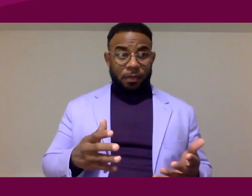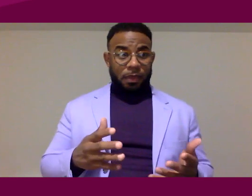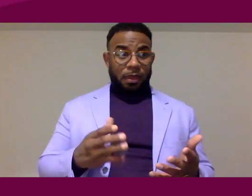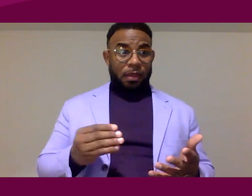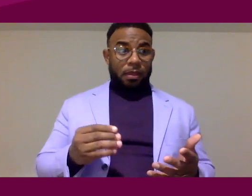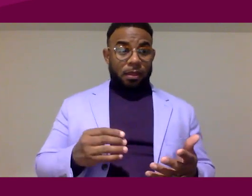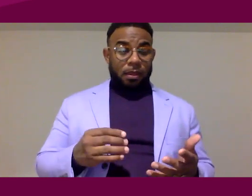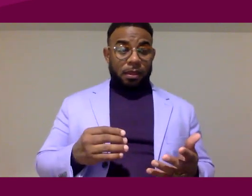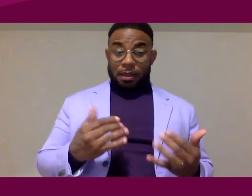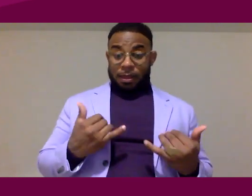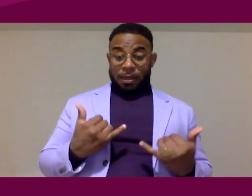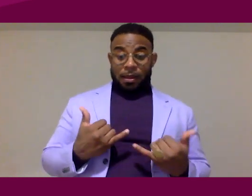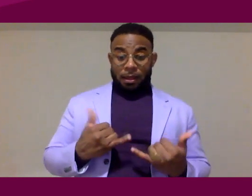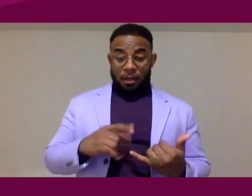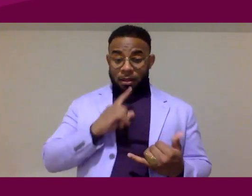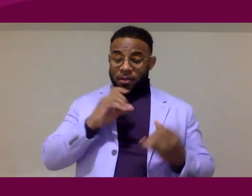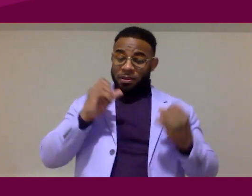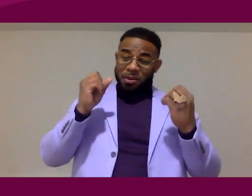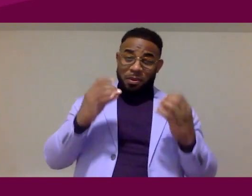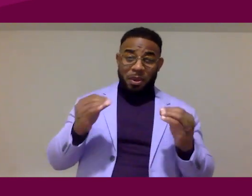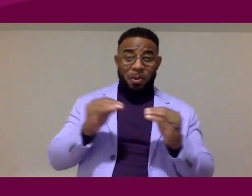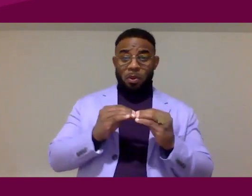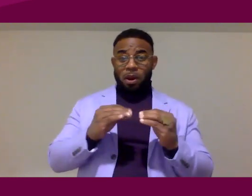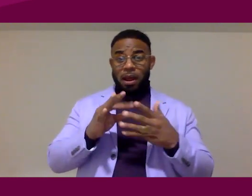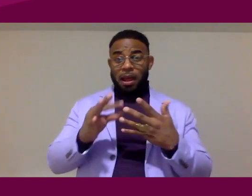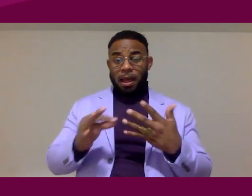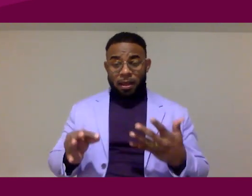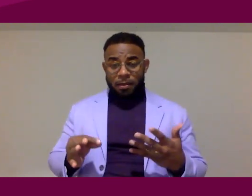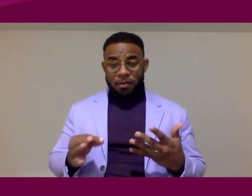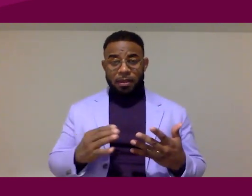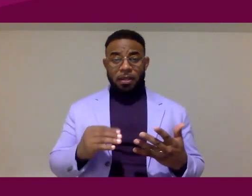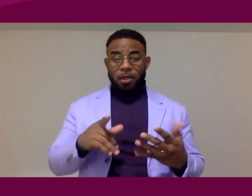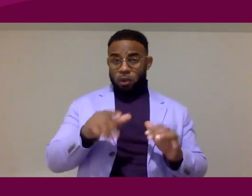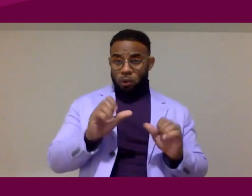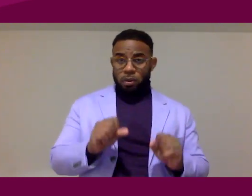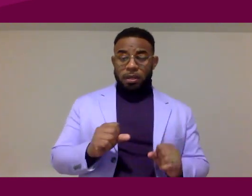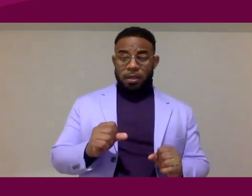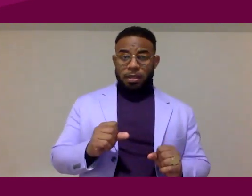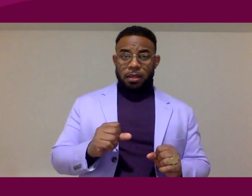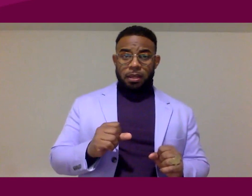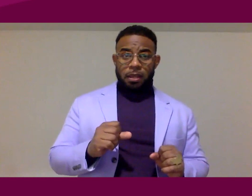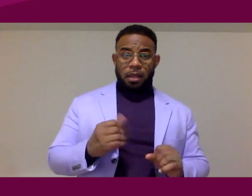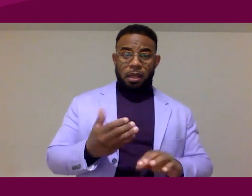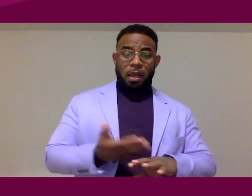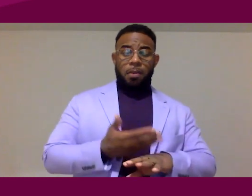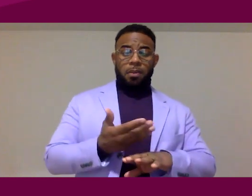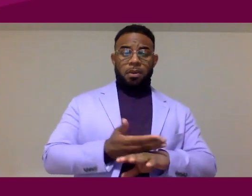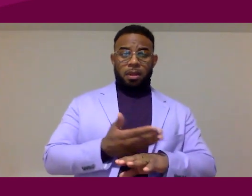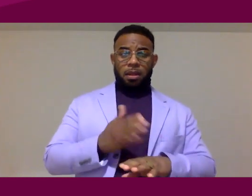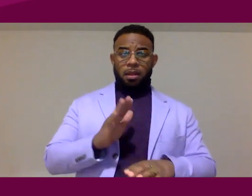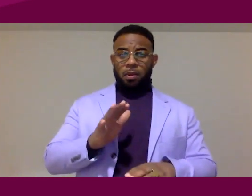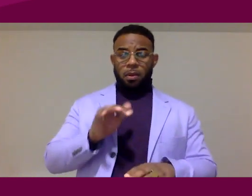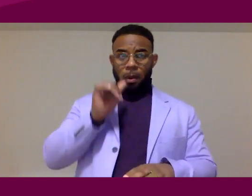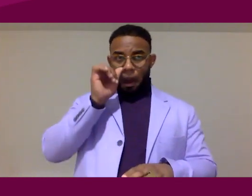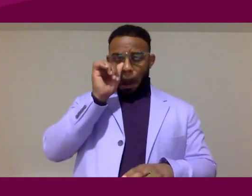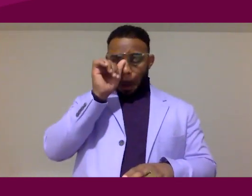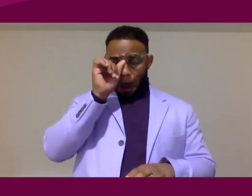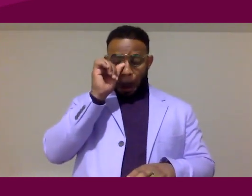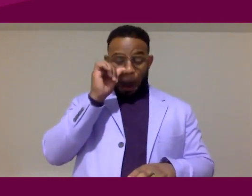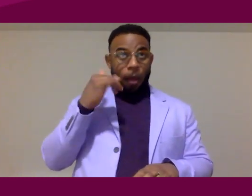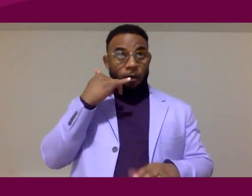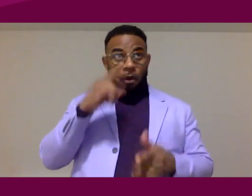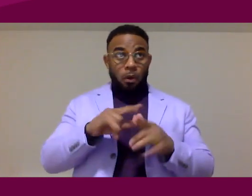And now there's so many more options and you can upgrade your phone or your system with